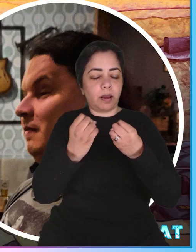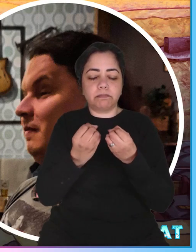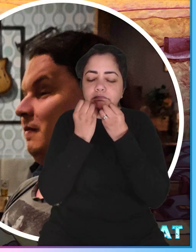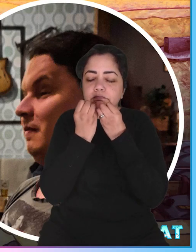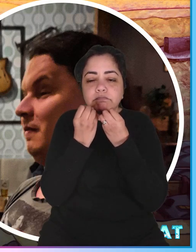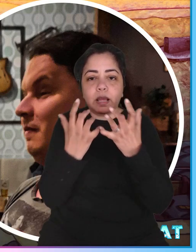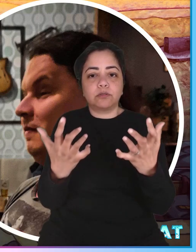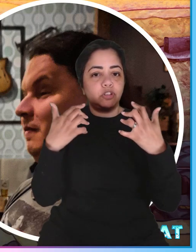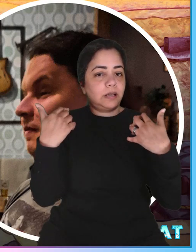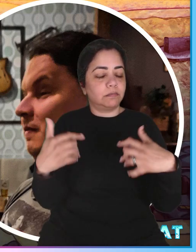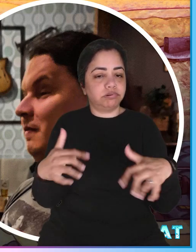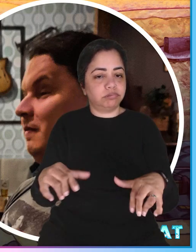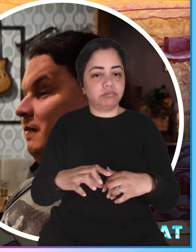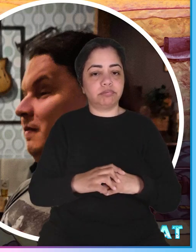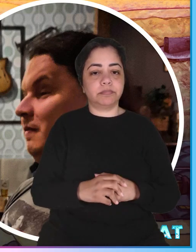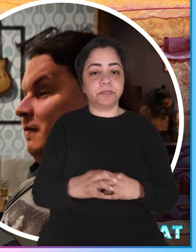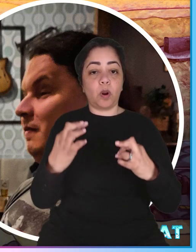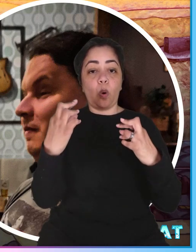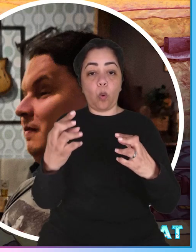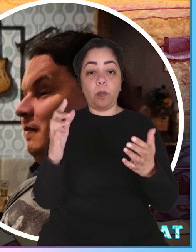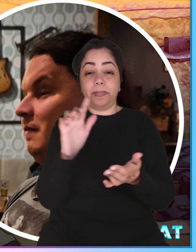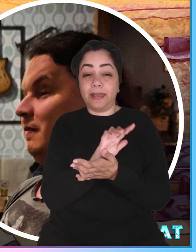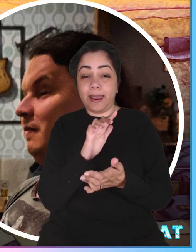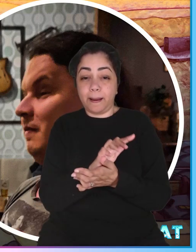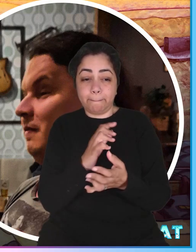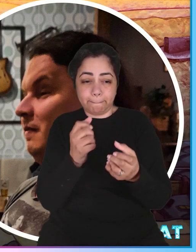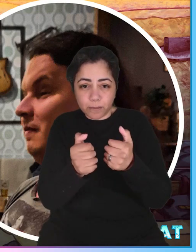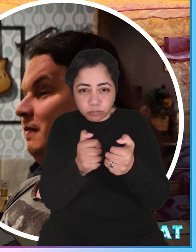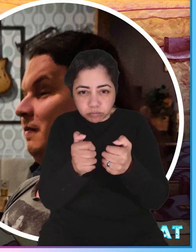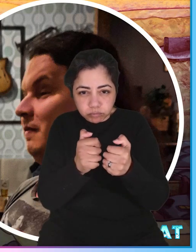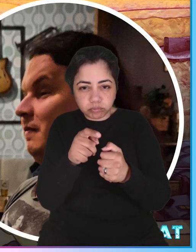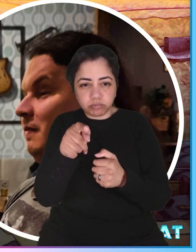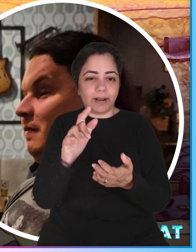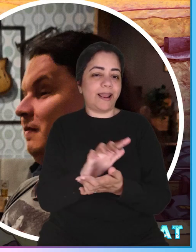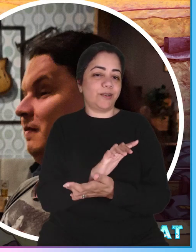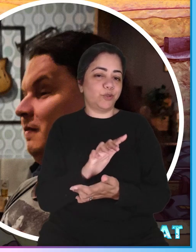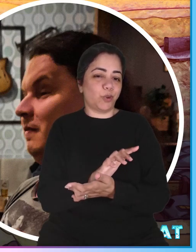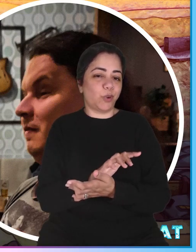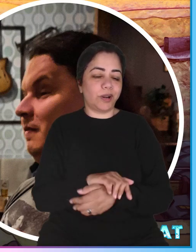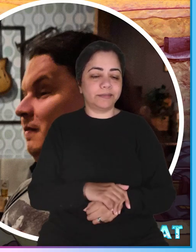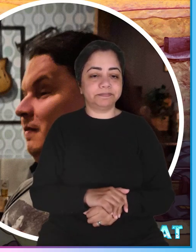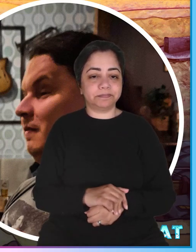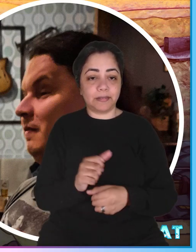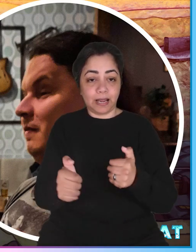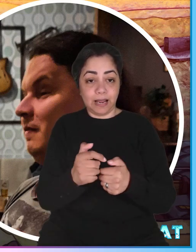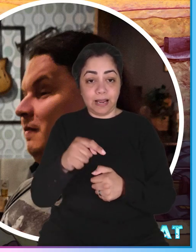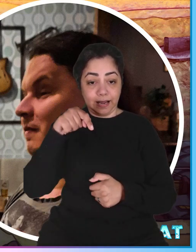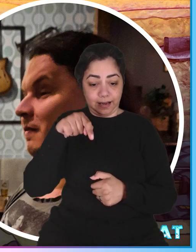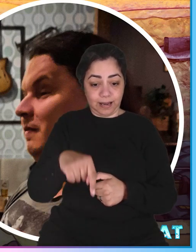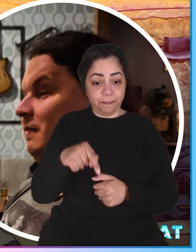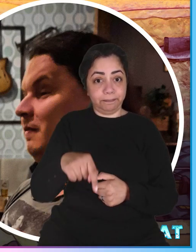and I hope you’ve enjoyed Brok the InvestiGator, and if not, go and grab it.